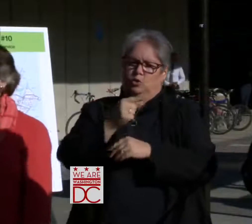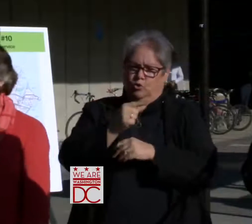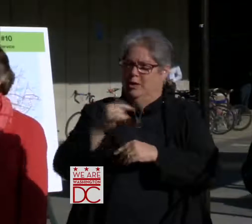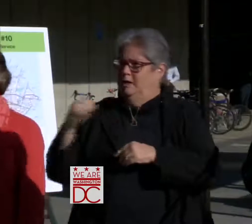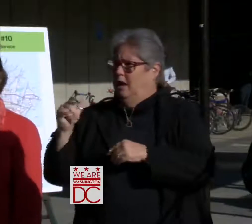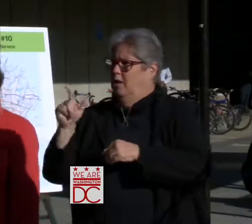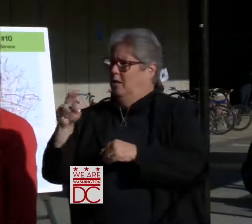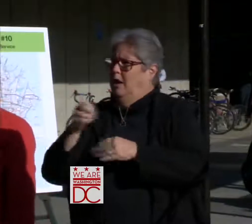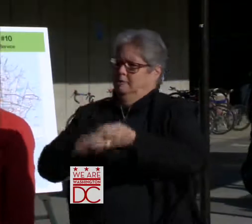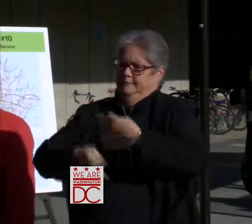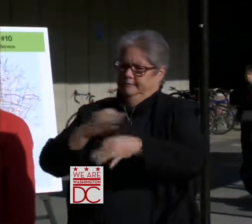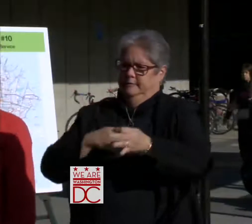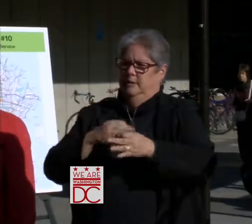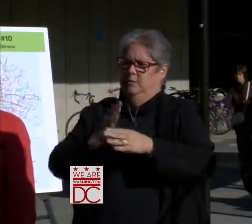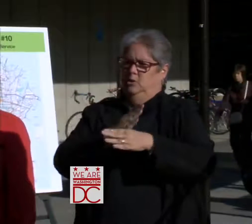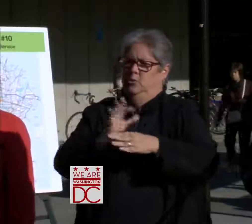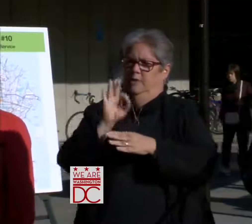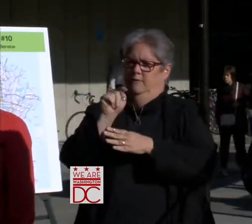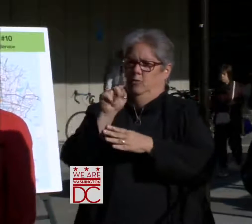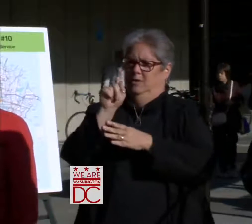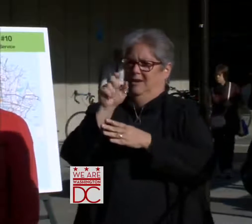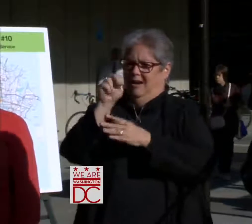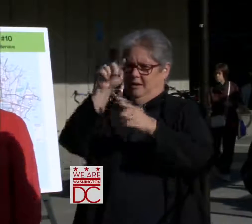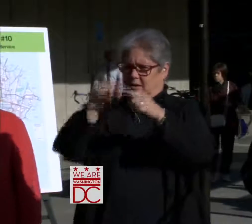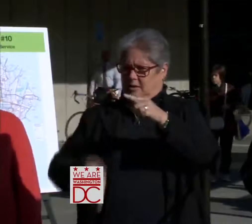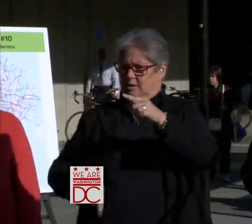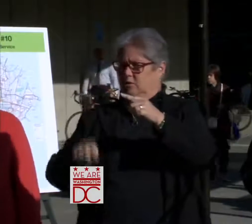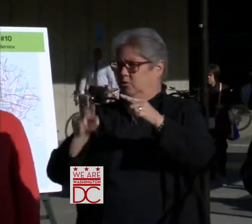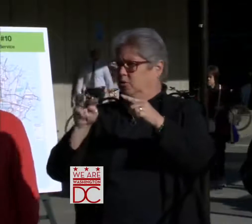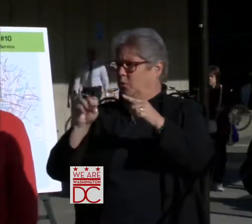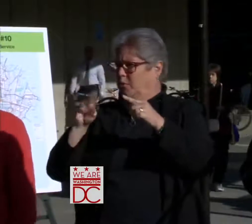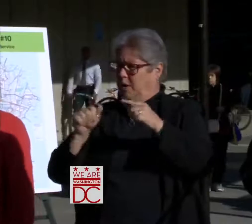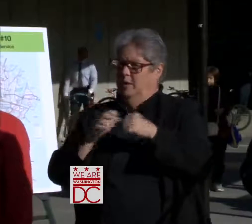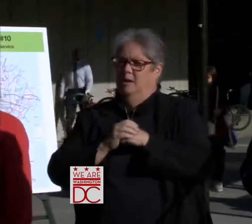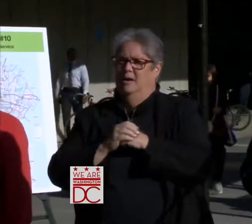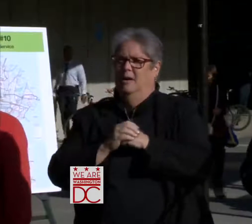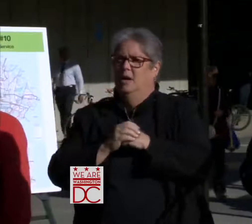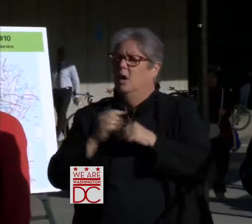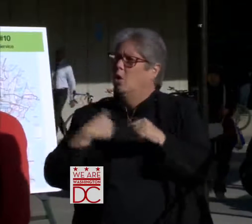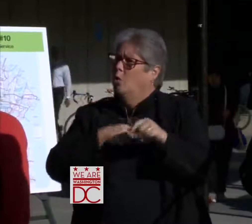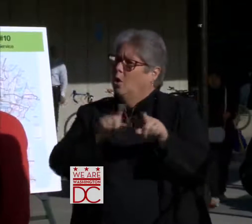LINE BETWEEN FORT TOTTEN AND WE ALSO ARE HAVING A LOT OF FOCUS